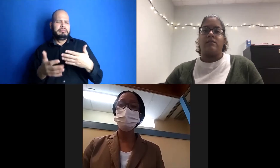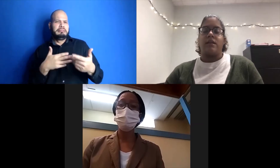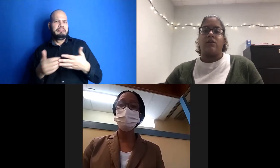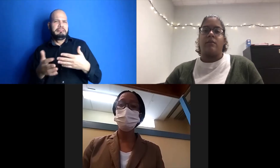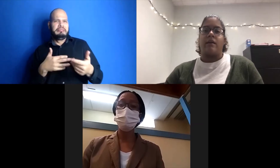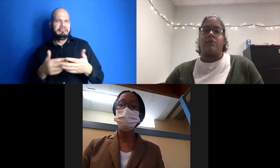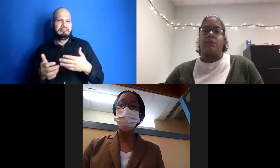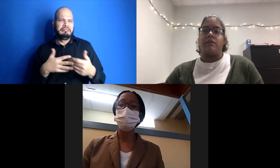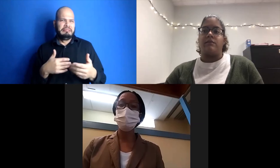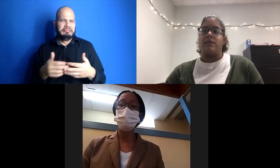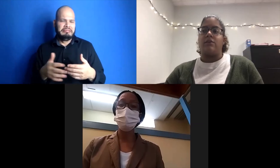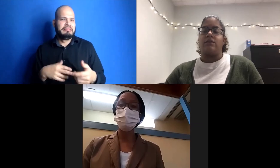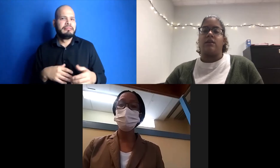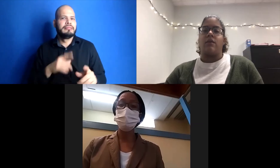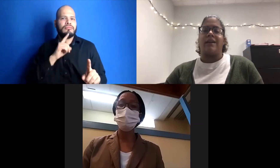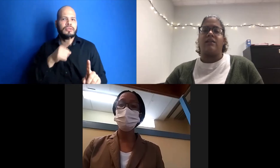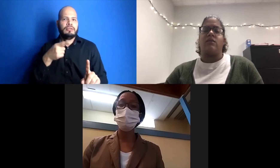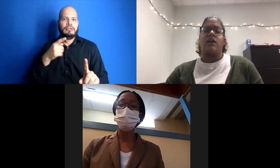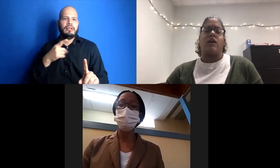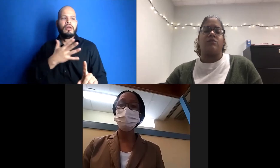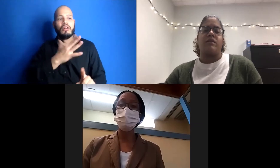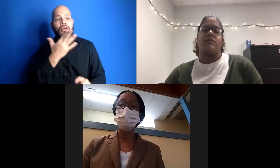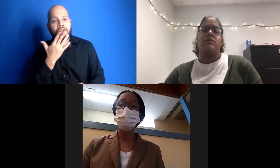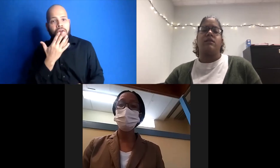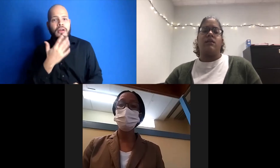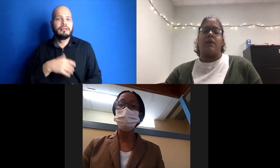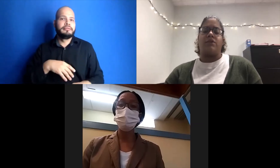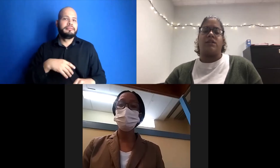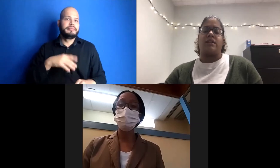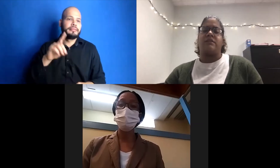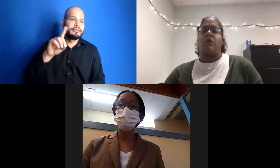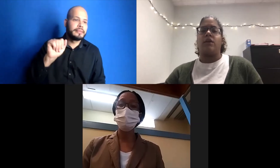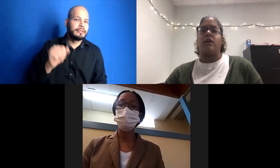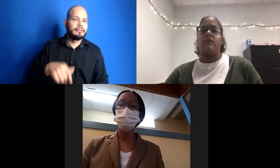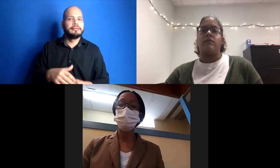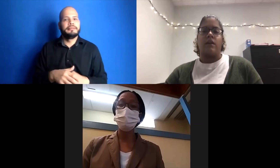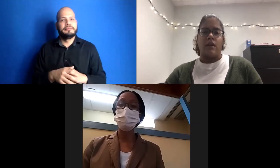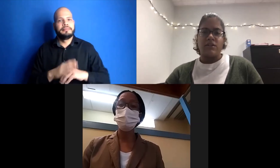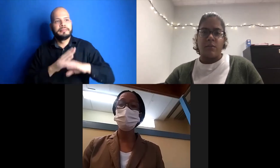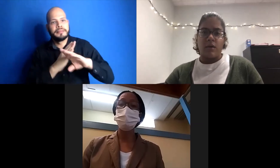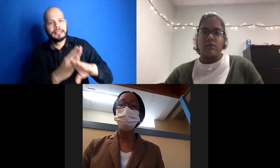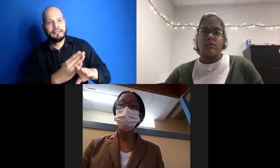you back and tell yourself I can't go to college because I'm just not smart enough they are smart